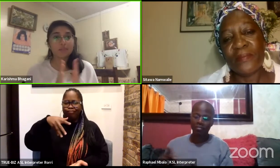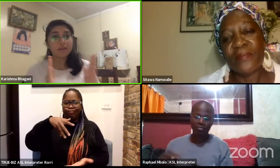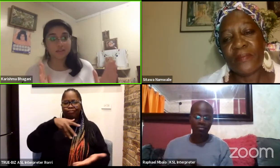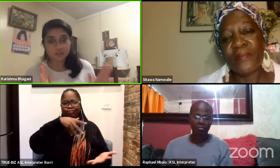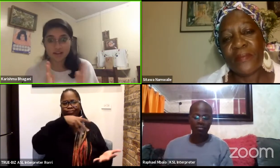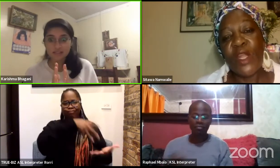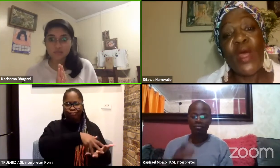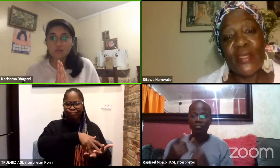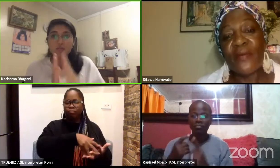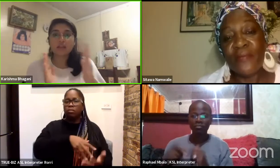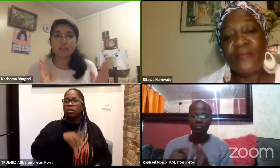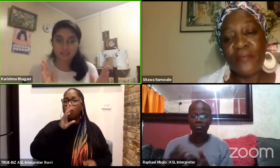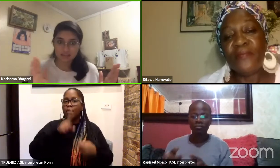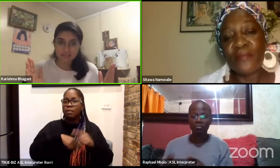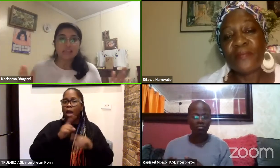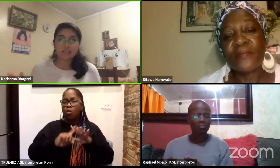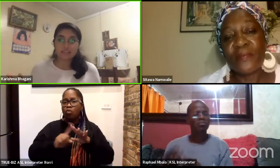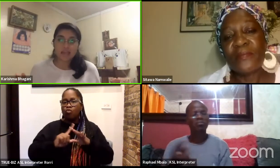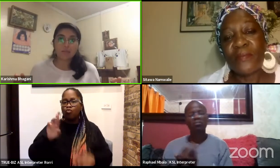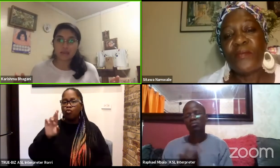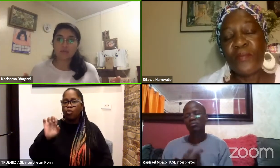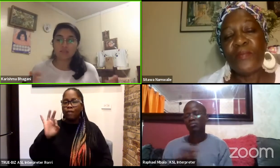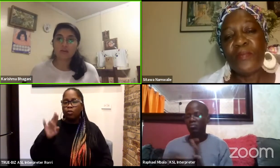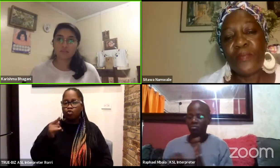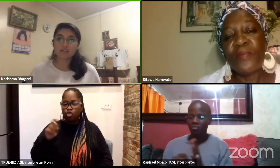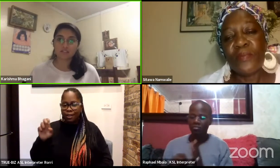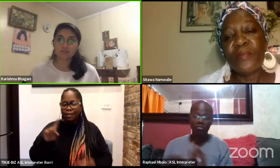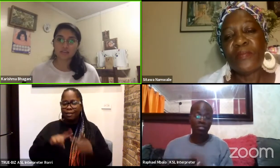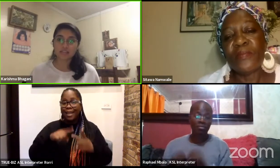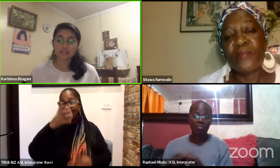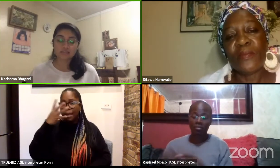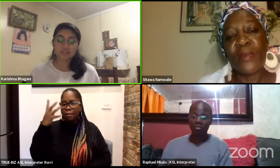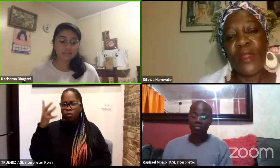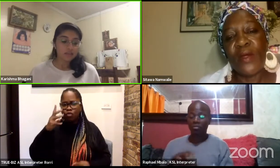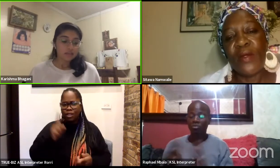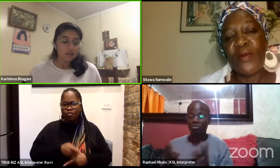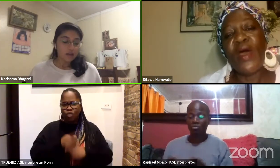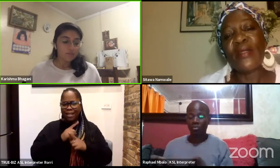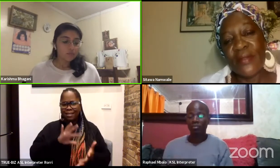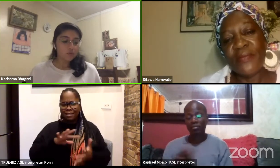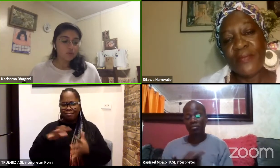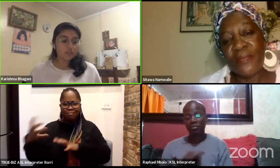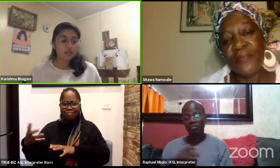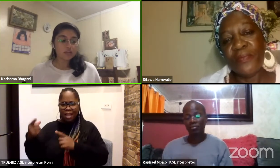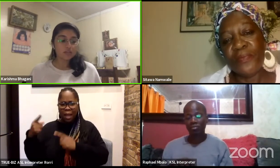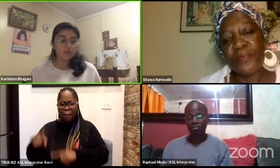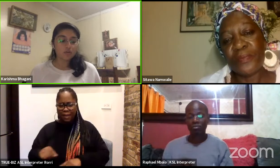the immigrant crisis or so many other things that are happening within our various contexts. You also started...